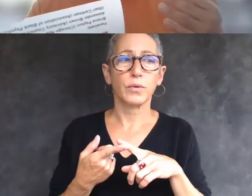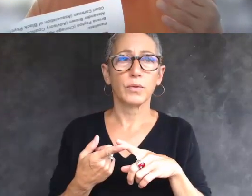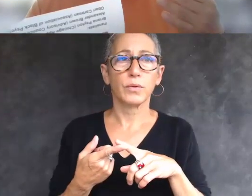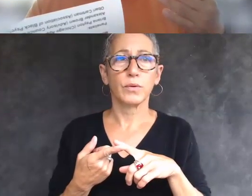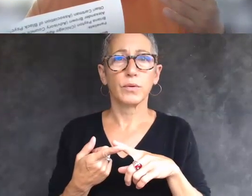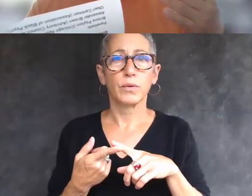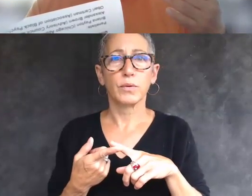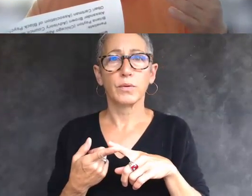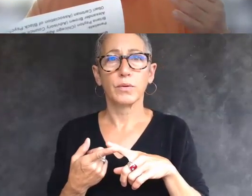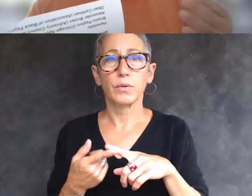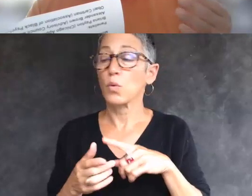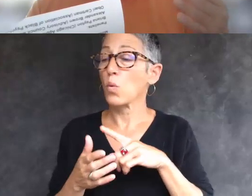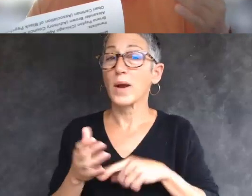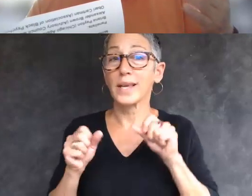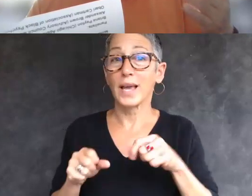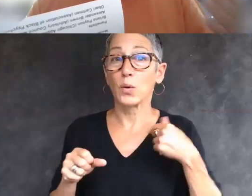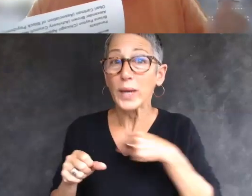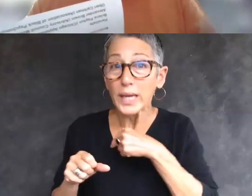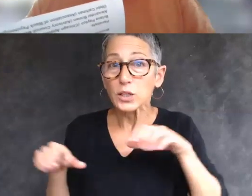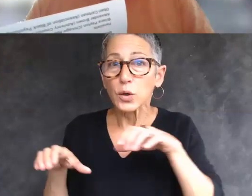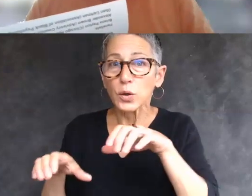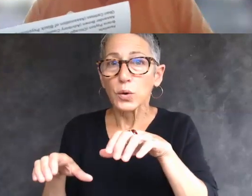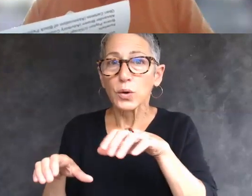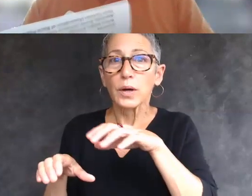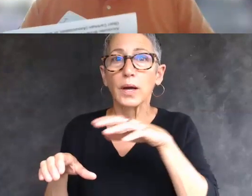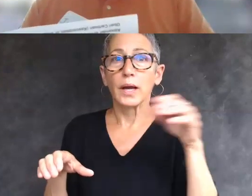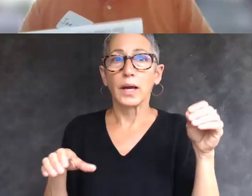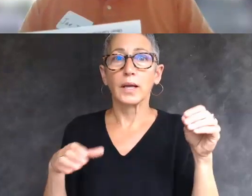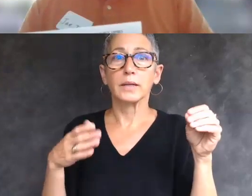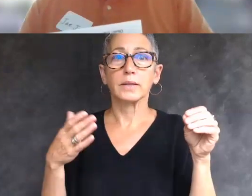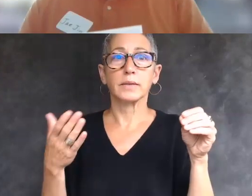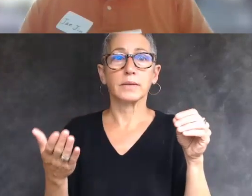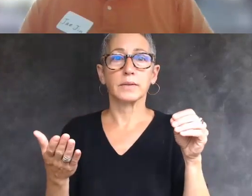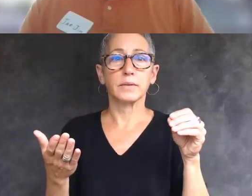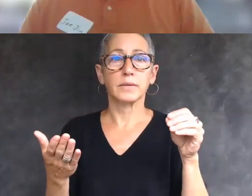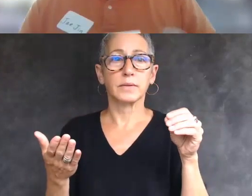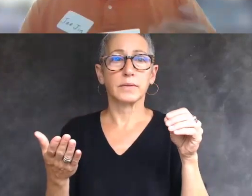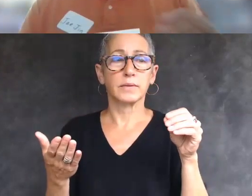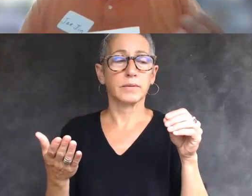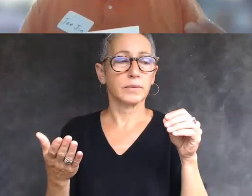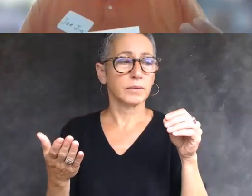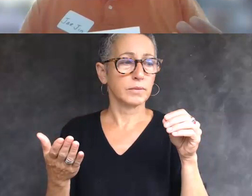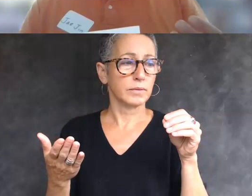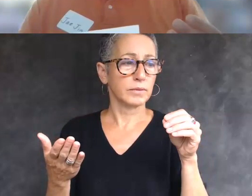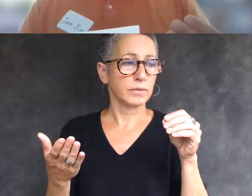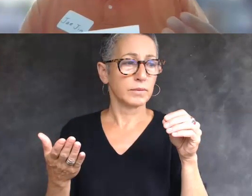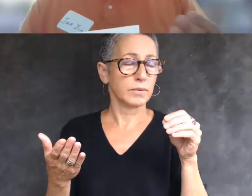and what what things organizations and groups can do. Keep in mind, to be more cognizant of public